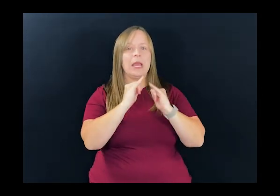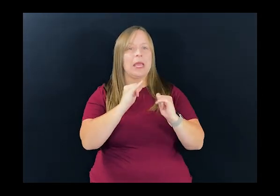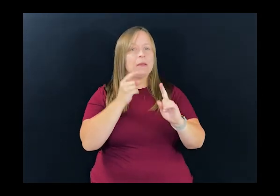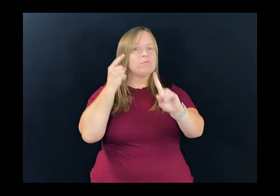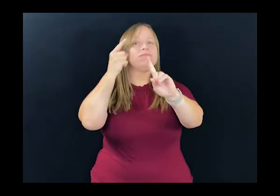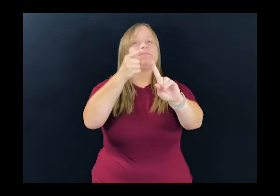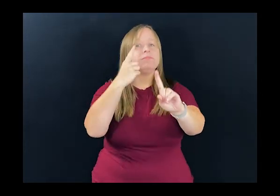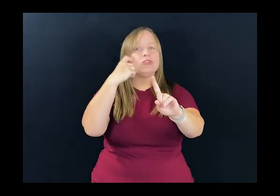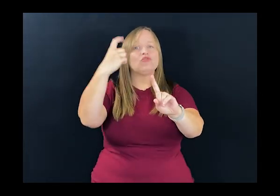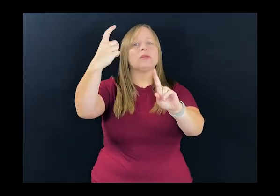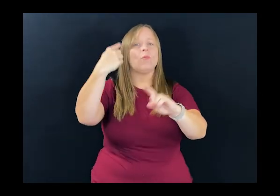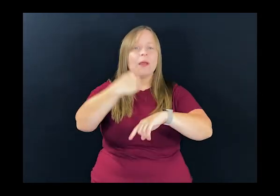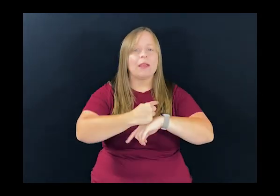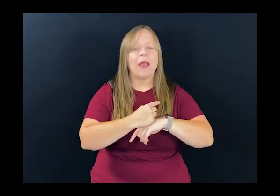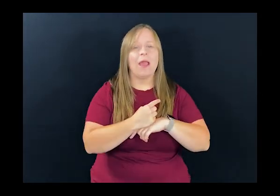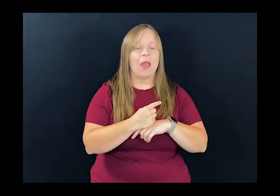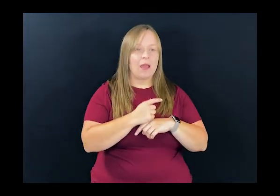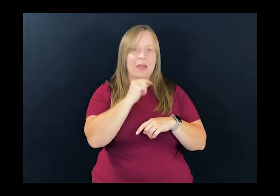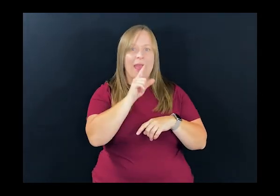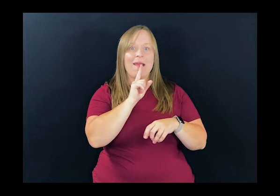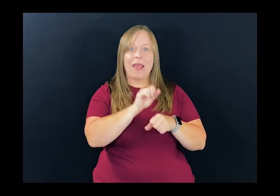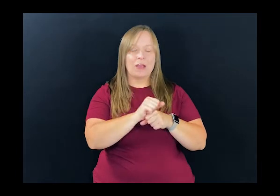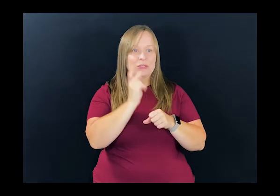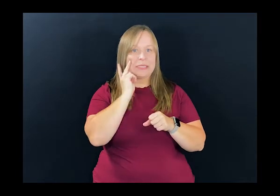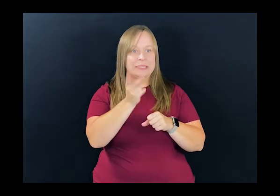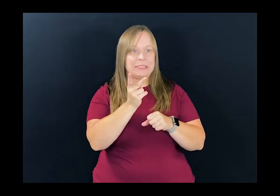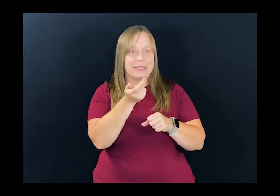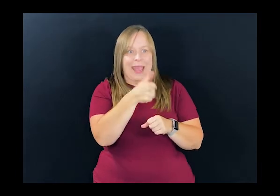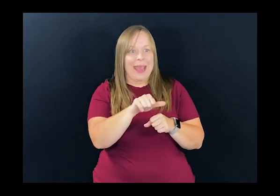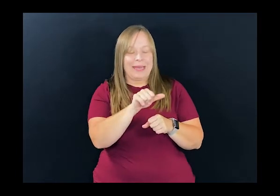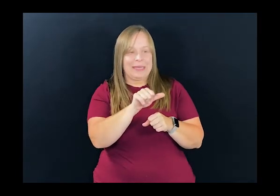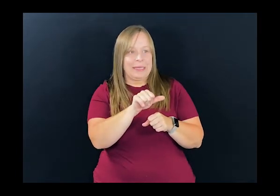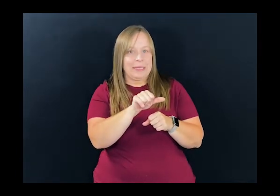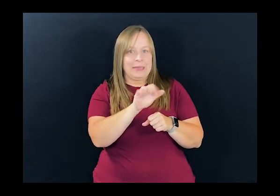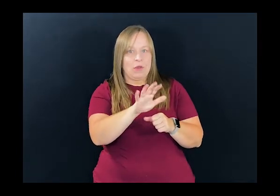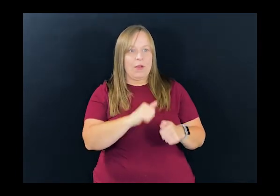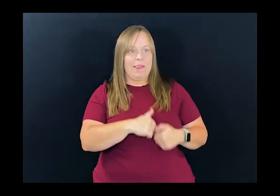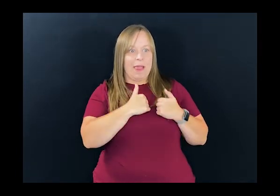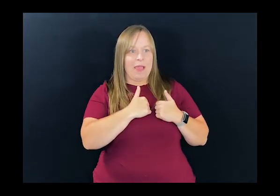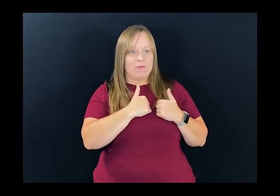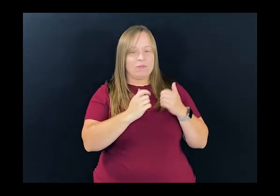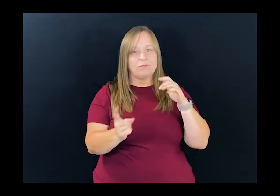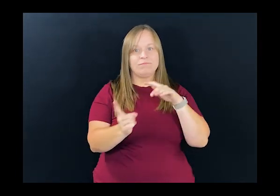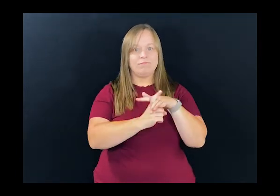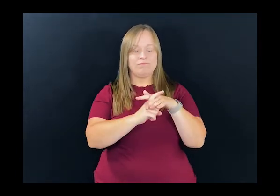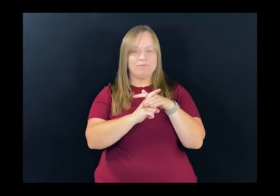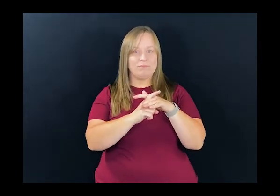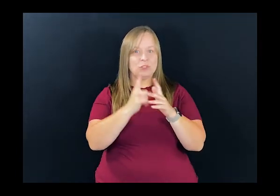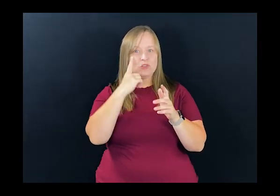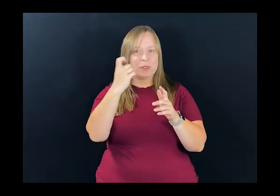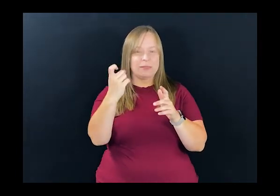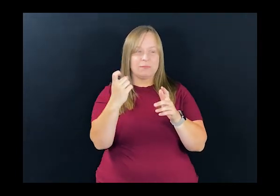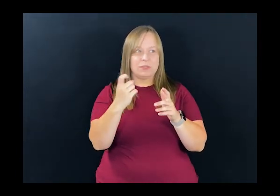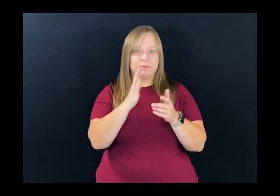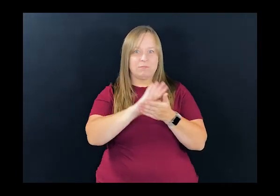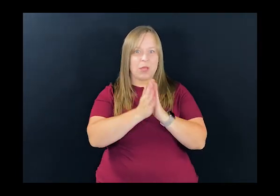aspiration, who were not actually seeing any of this, you know their life coming to fruition, the dreams being actualized.